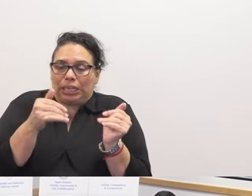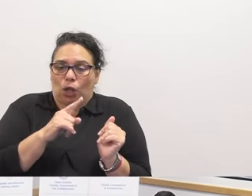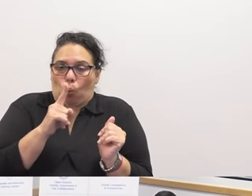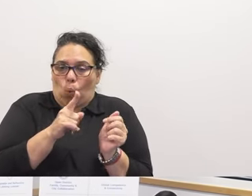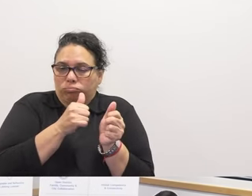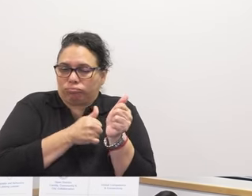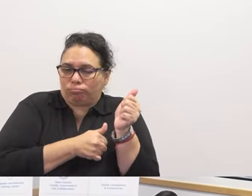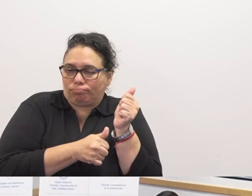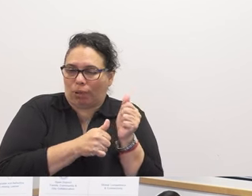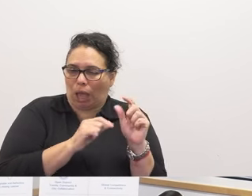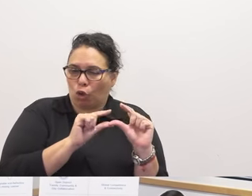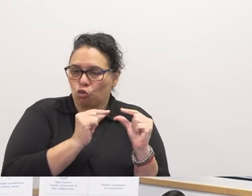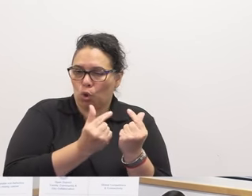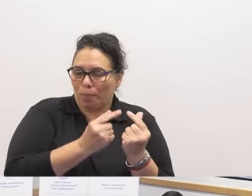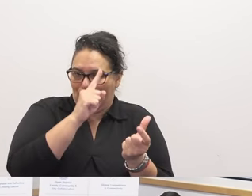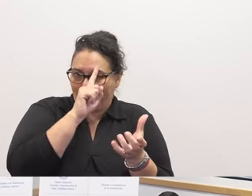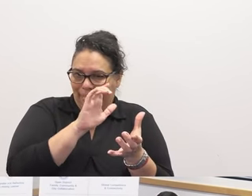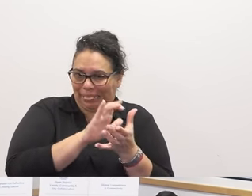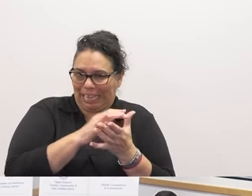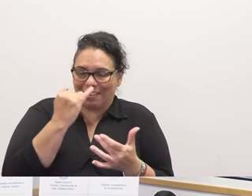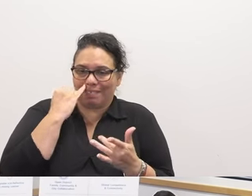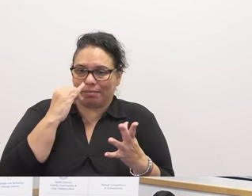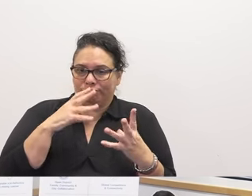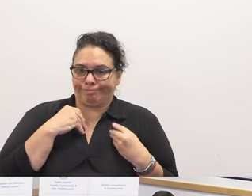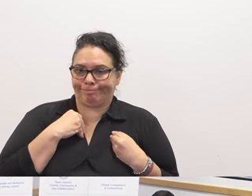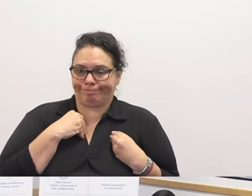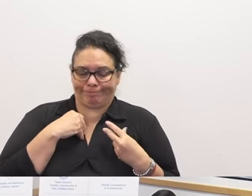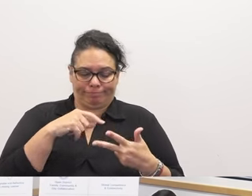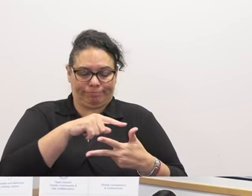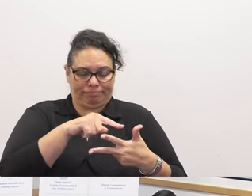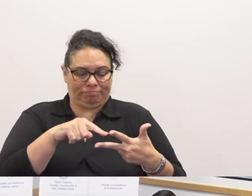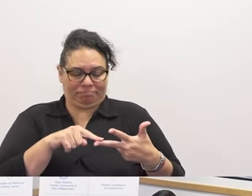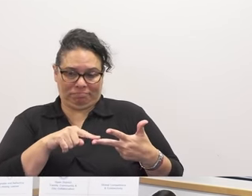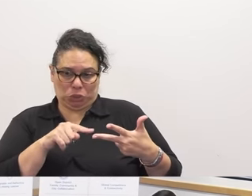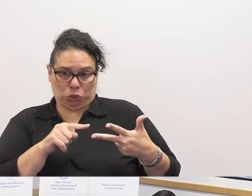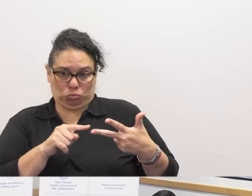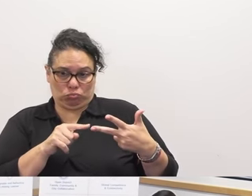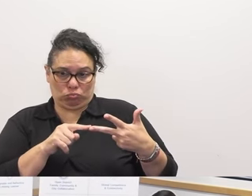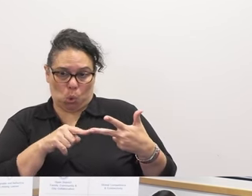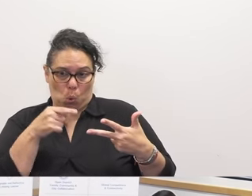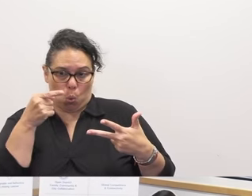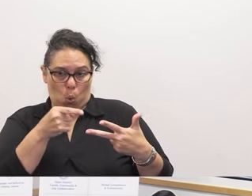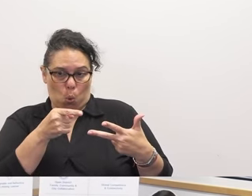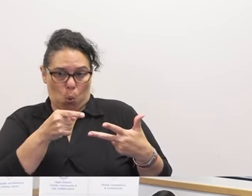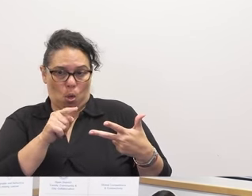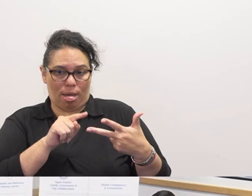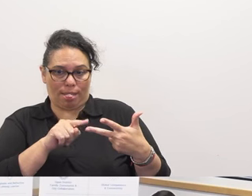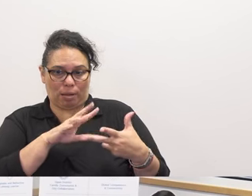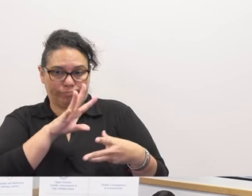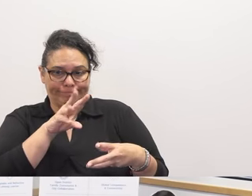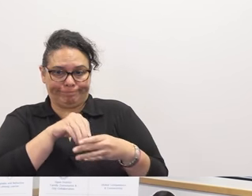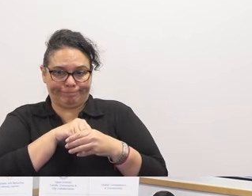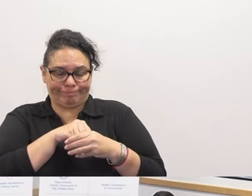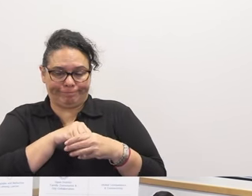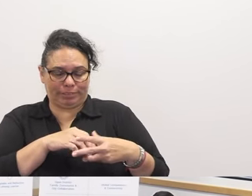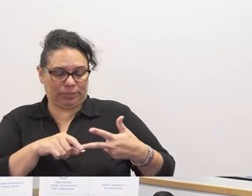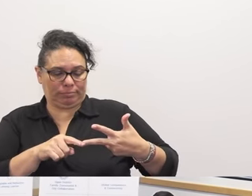I believe if we adopted goal three that would incorporate goal two and goal four